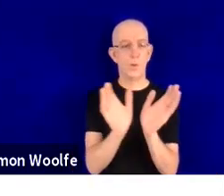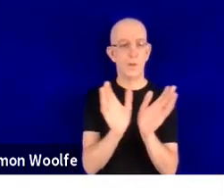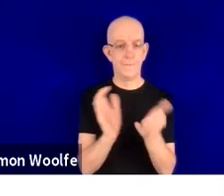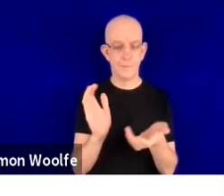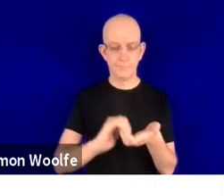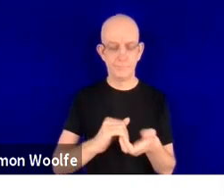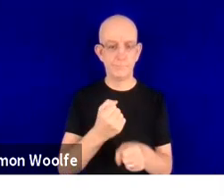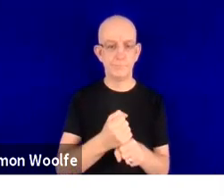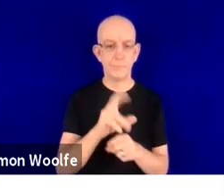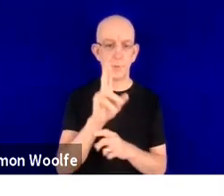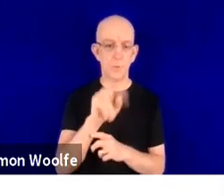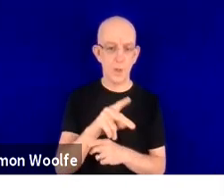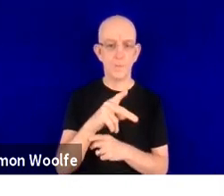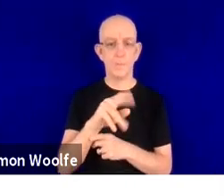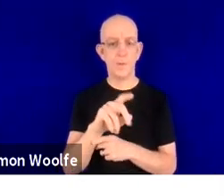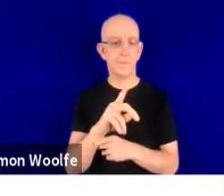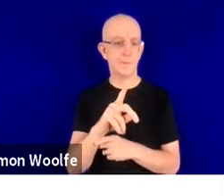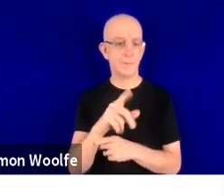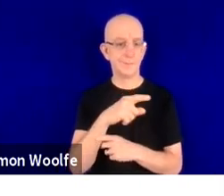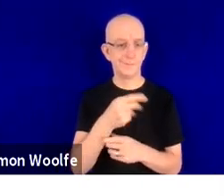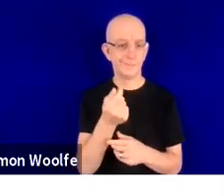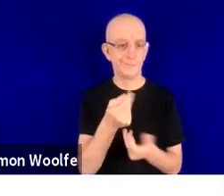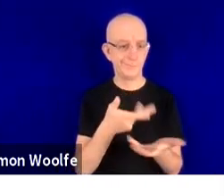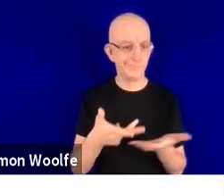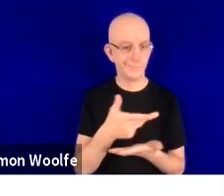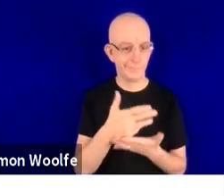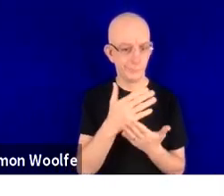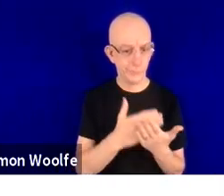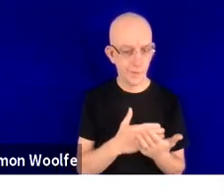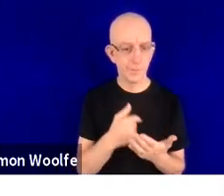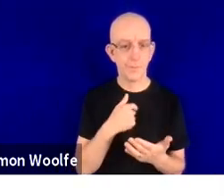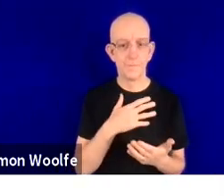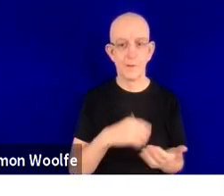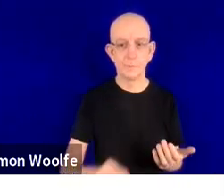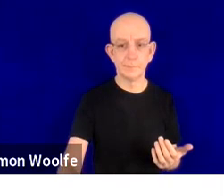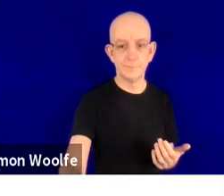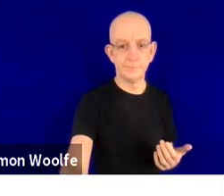And in particular, I want to share with you the outcomes of the second recurrent discussion on social protection